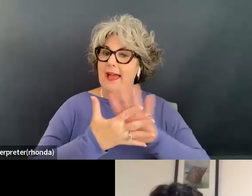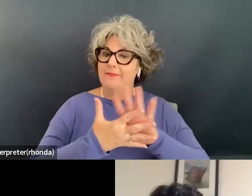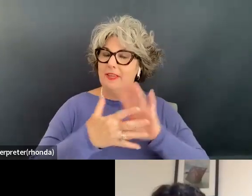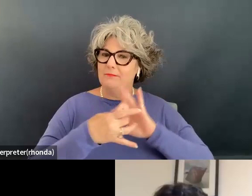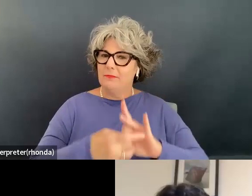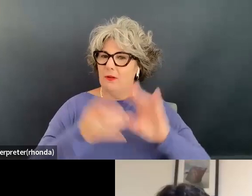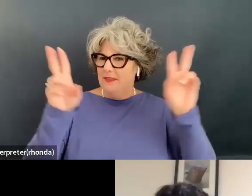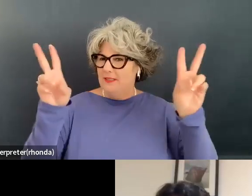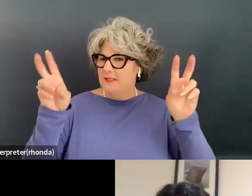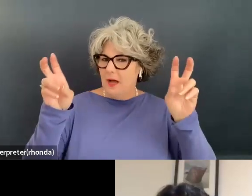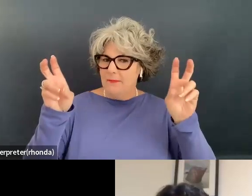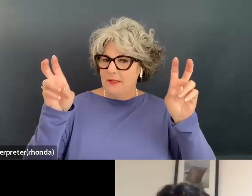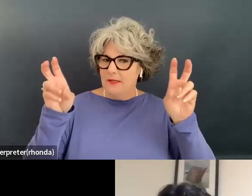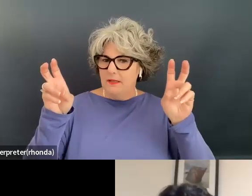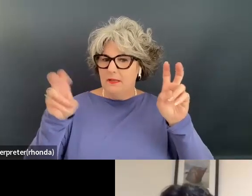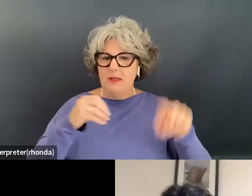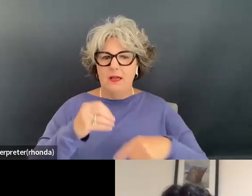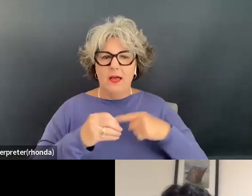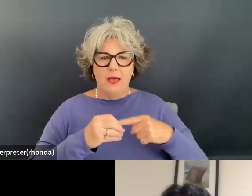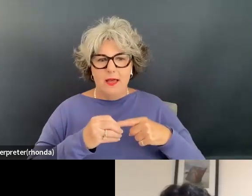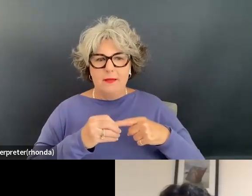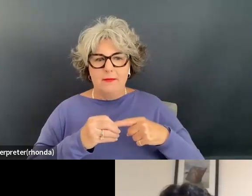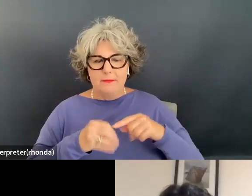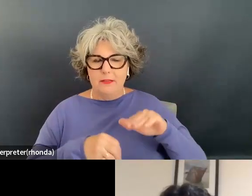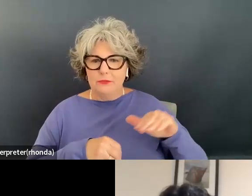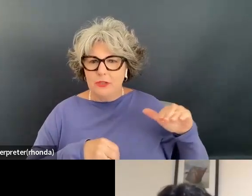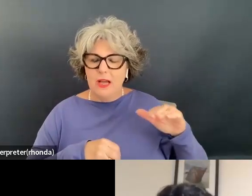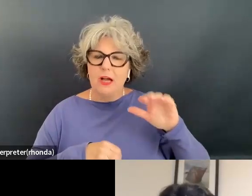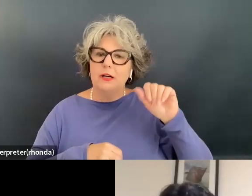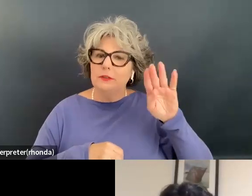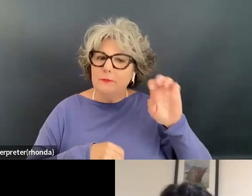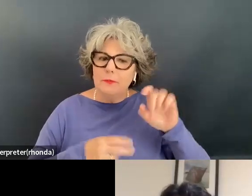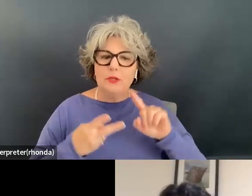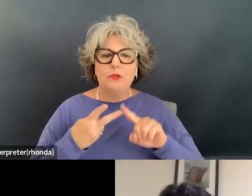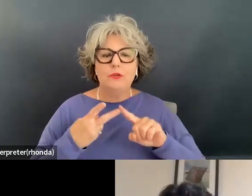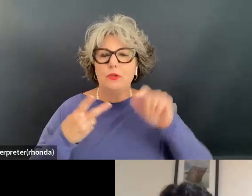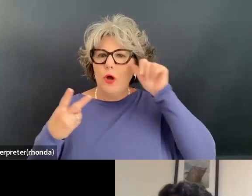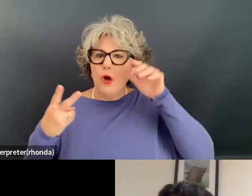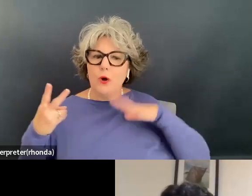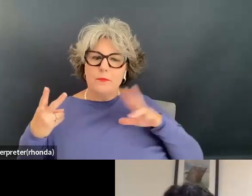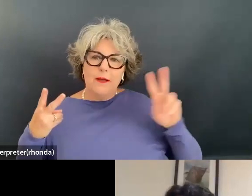a film about like child abuse or with the male victims and from all region